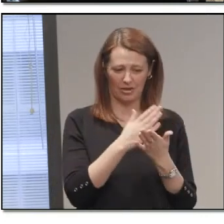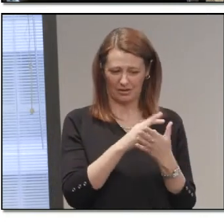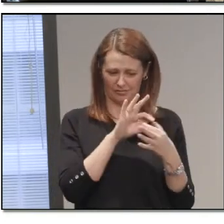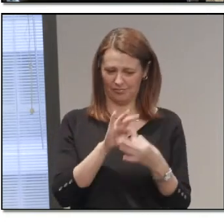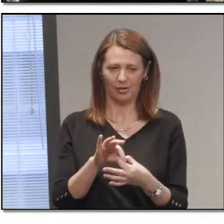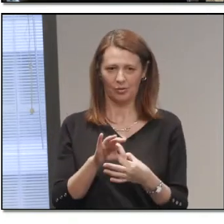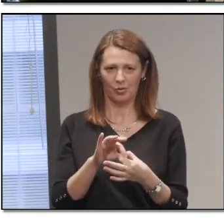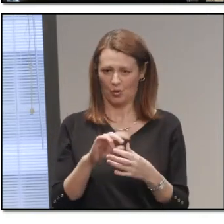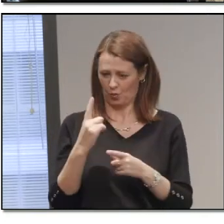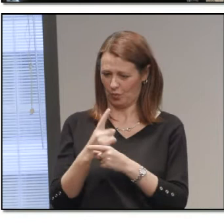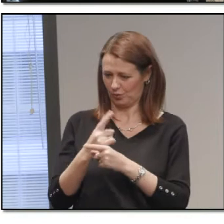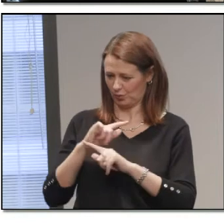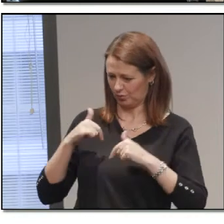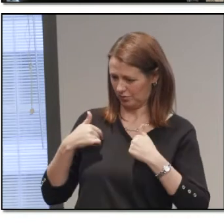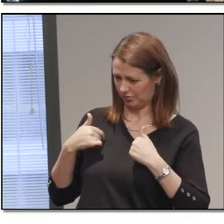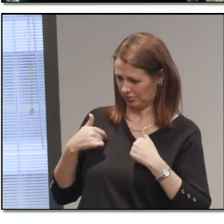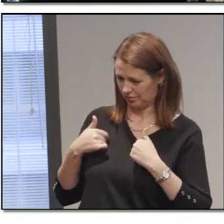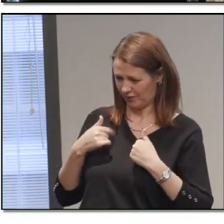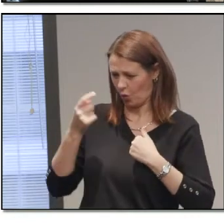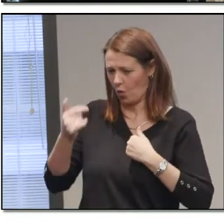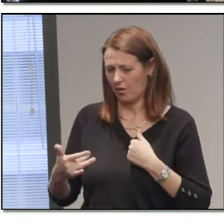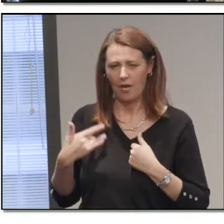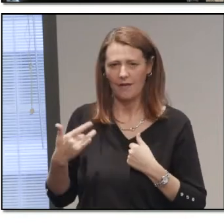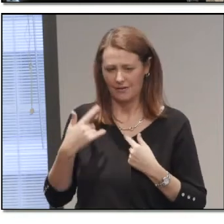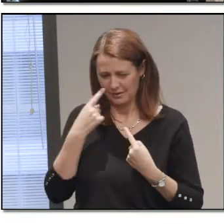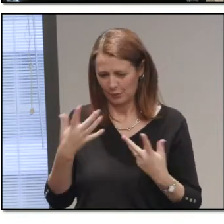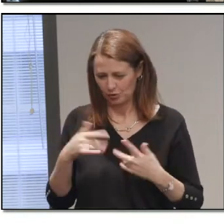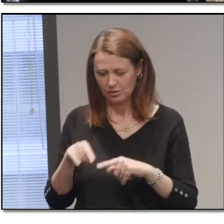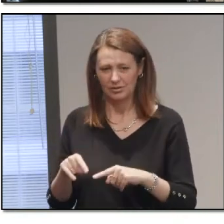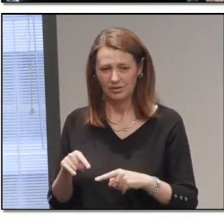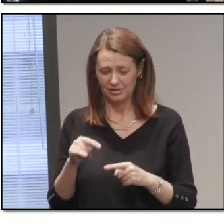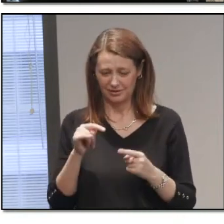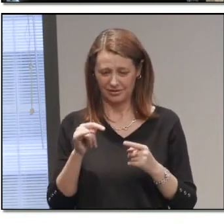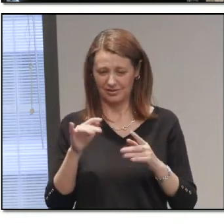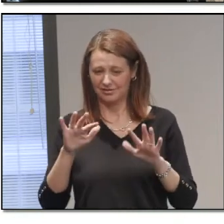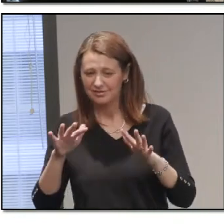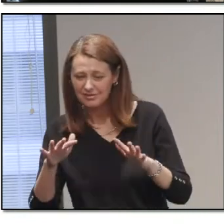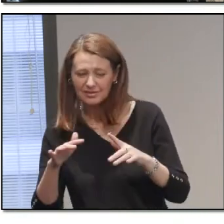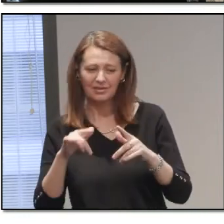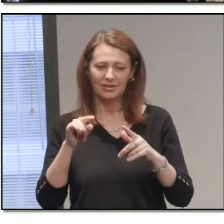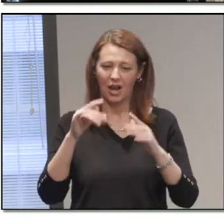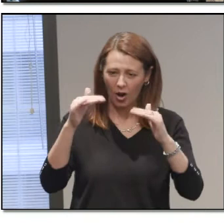to what we're talking about. Exposures in early life which are often ubiquitous, low level, and